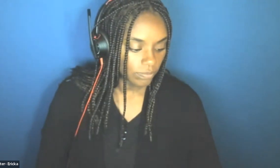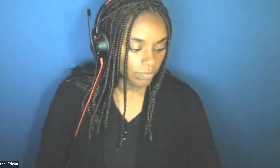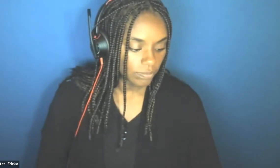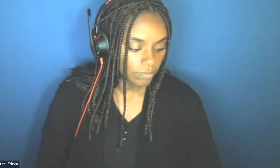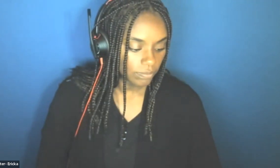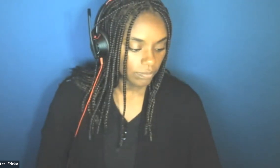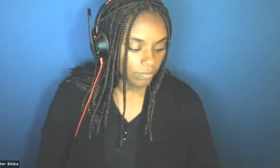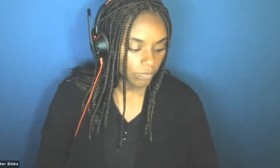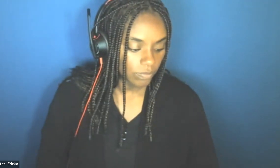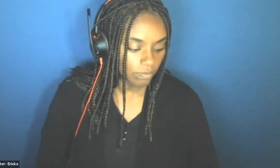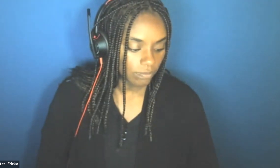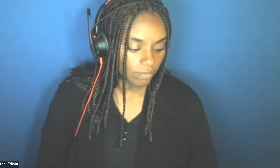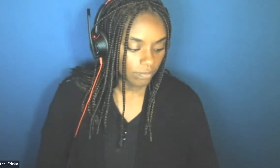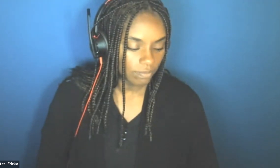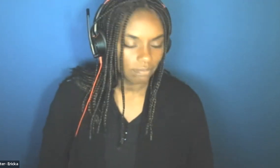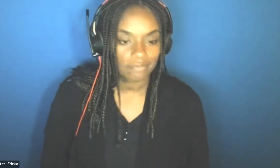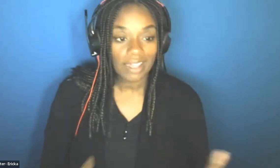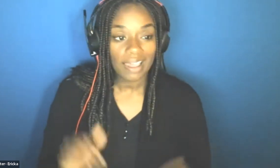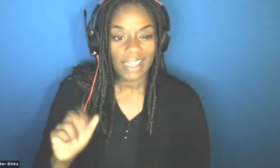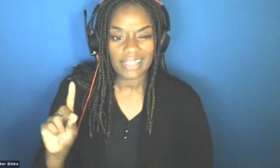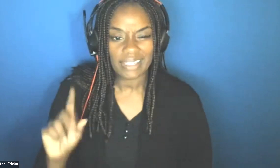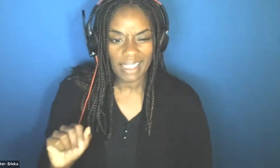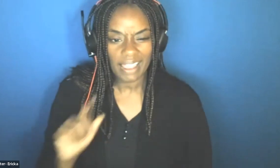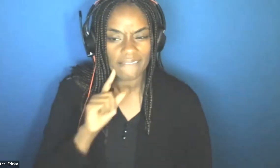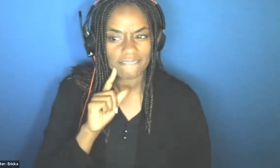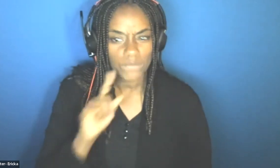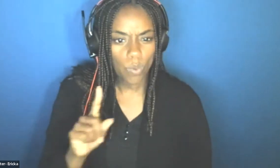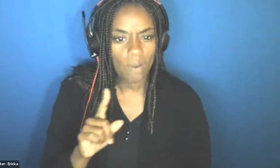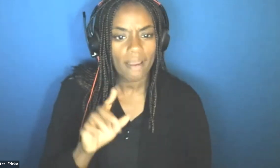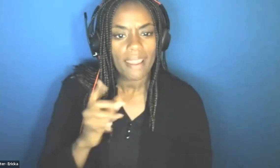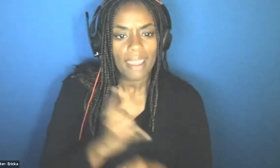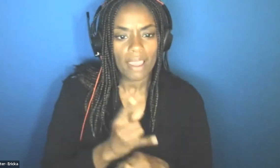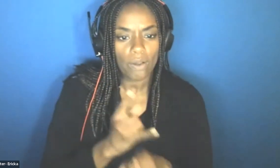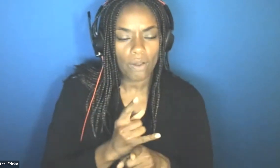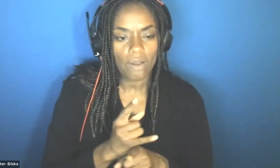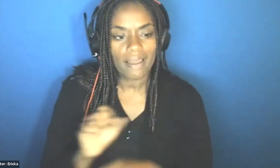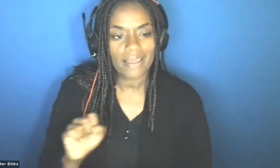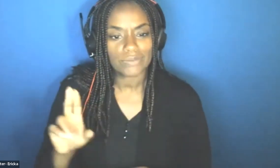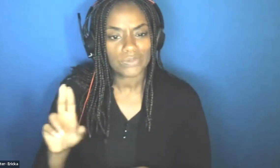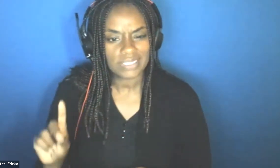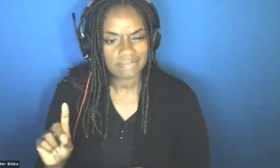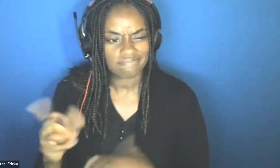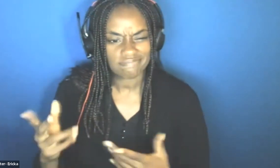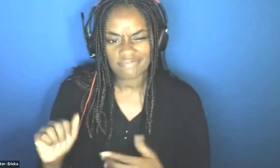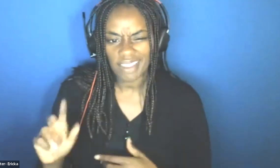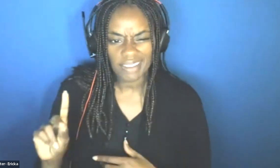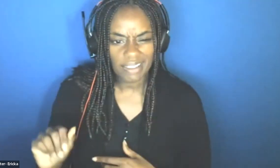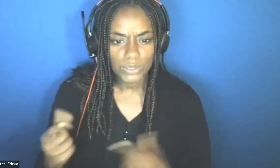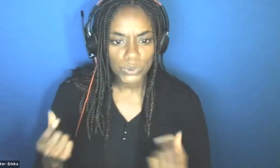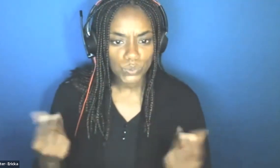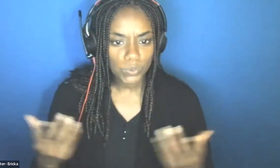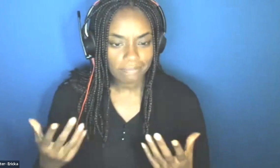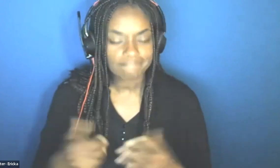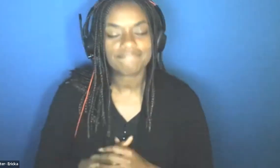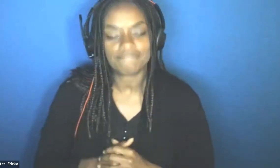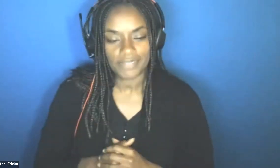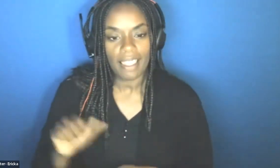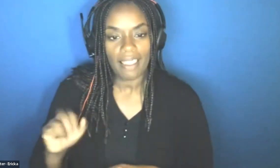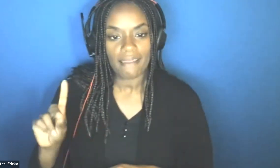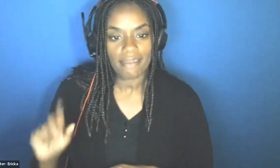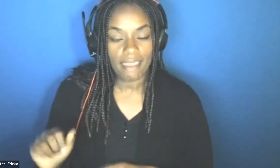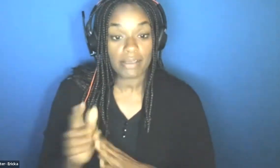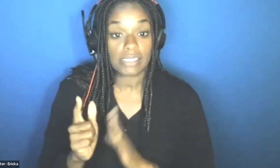American Indians and Alaska natives have some of the highest rates of substance abuse, with 22% reporting using illegal drugs, 5% reporting heavy alcohol use.